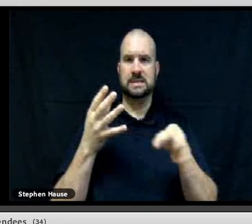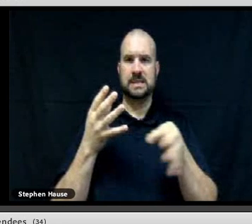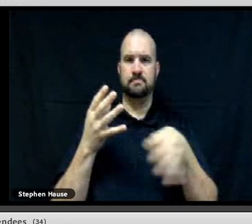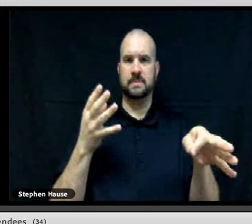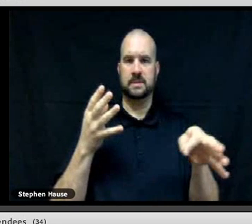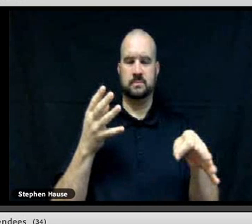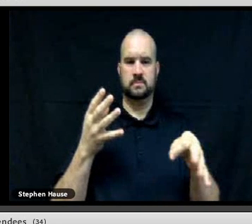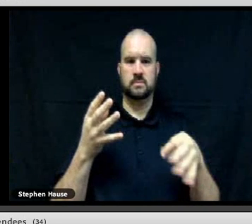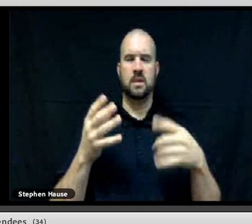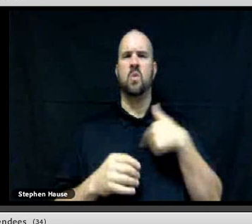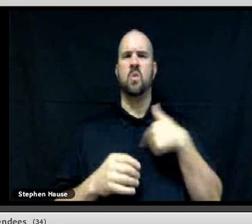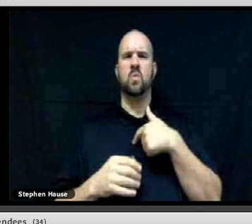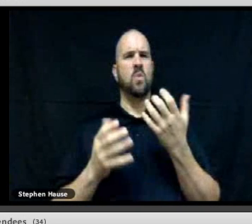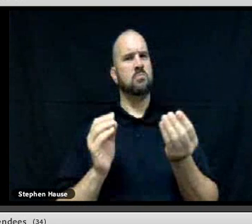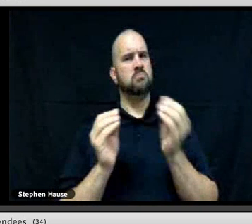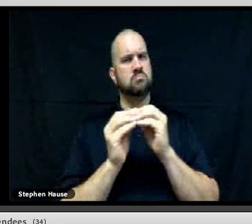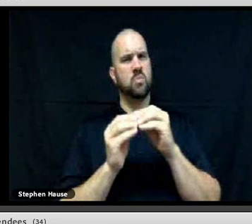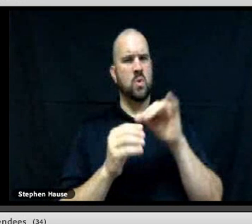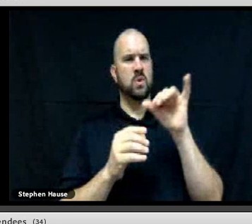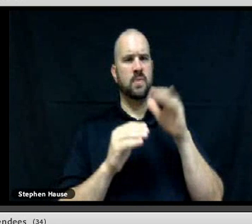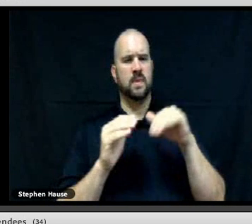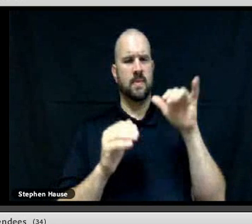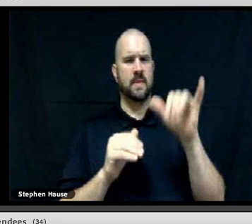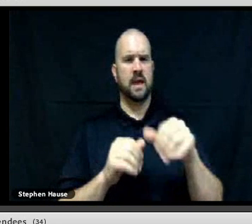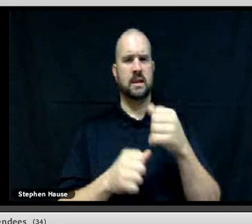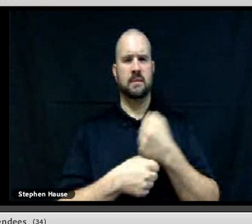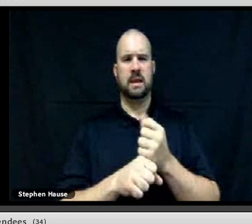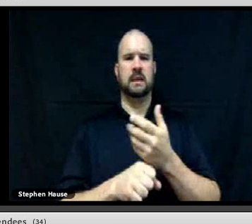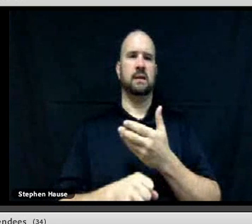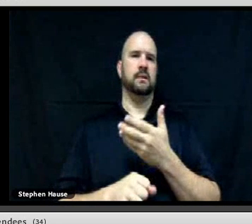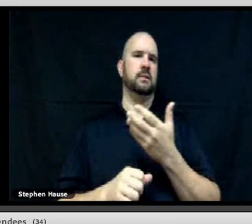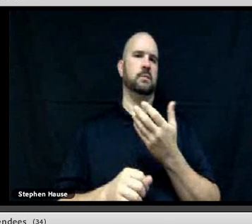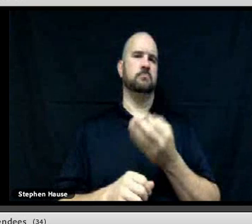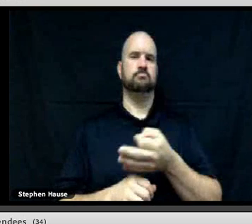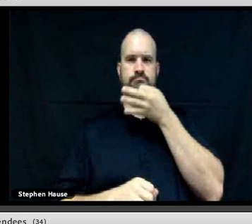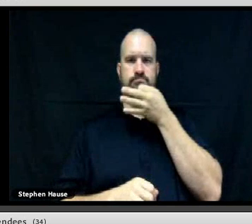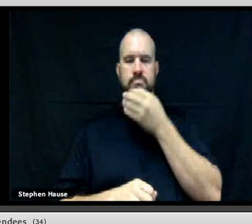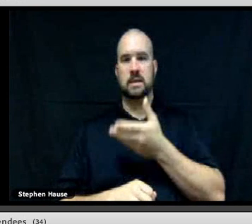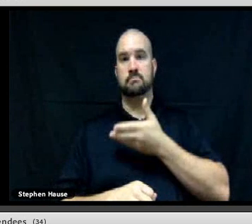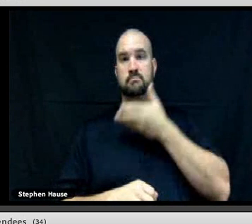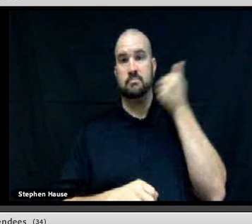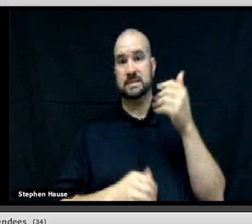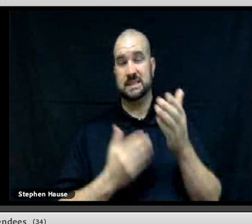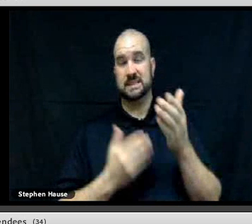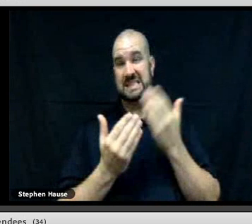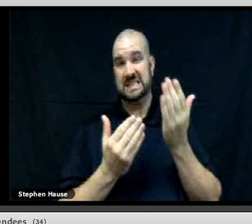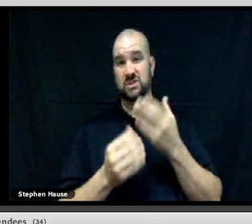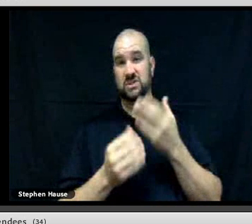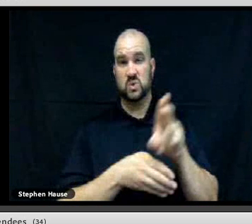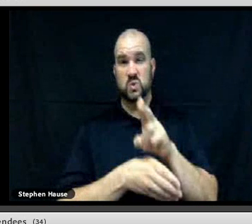to make that object as useful to users as possible. And a final thing that you need to take into consideration